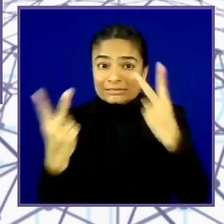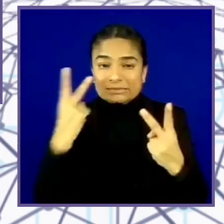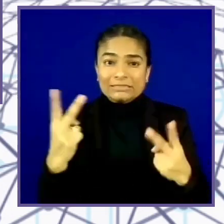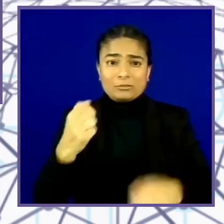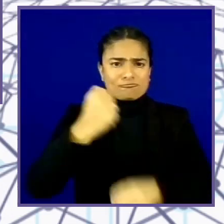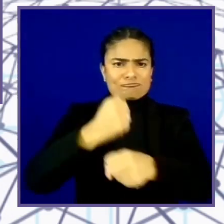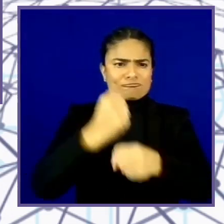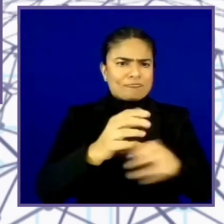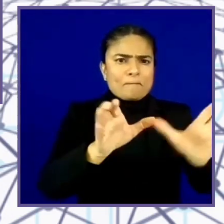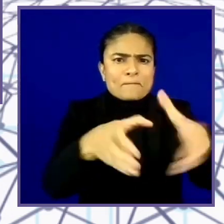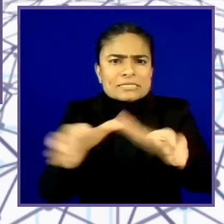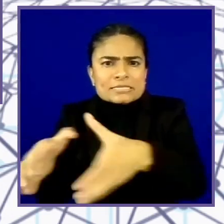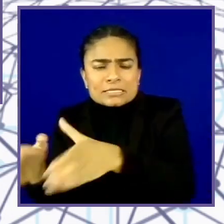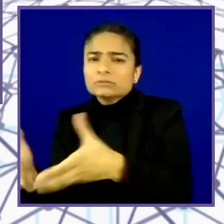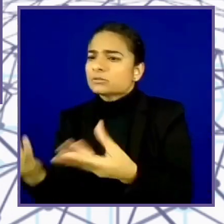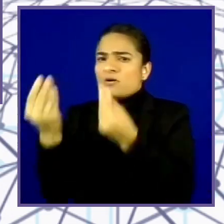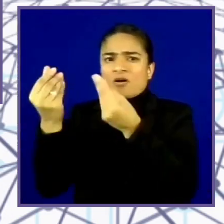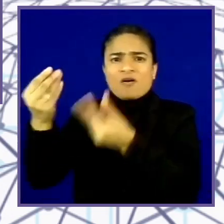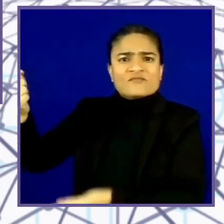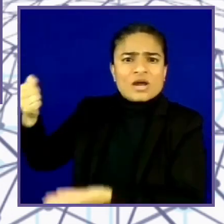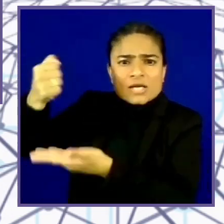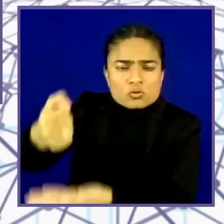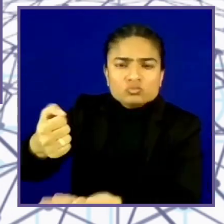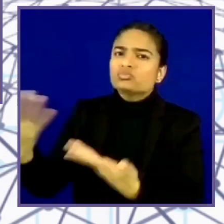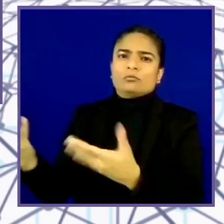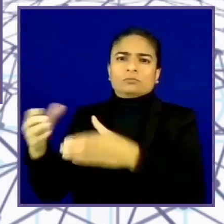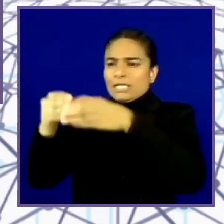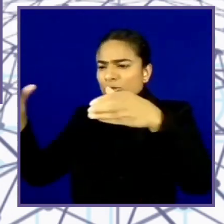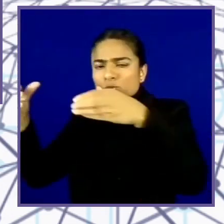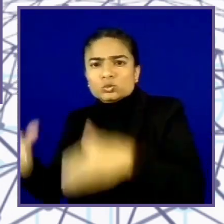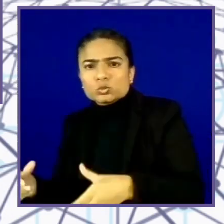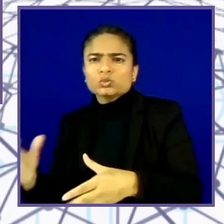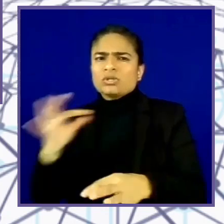to play in helping achieve that objective, especially right now,